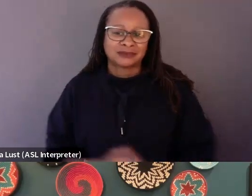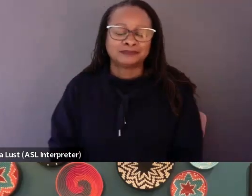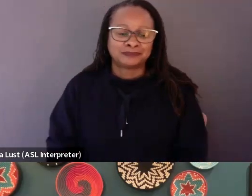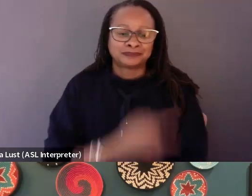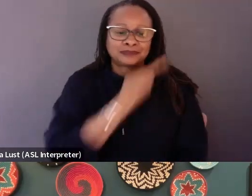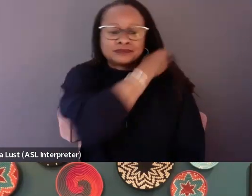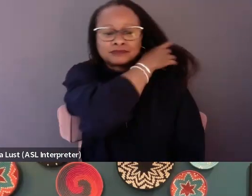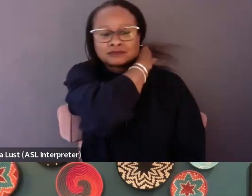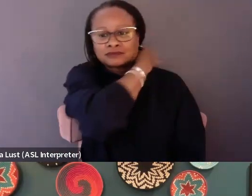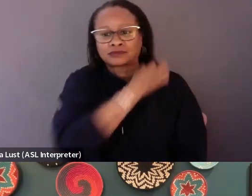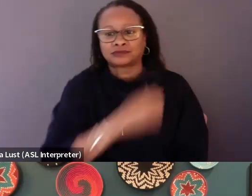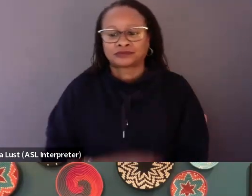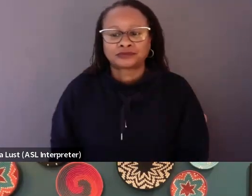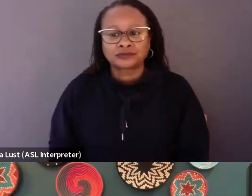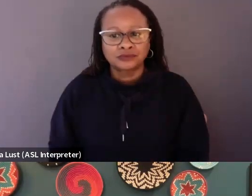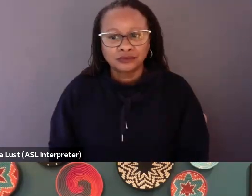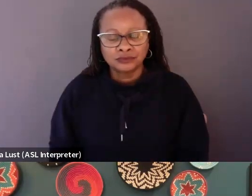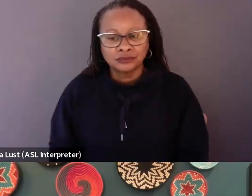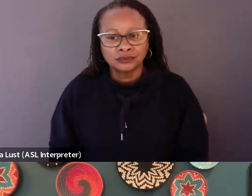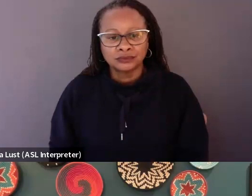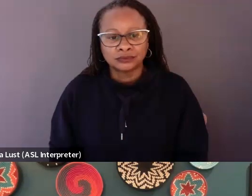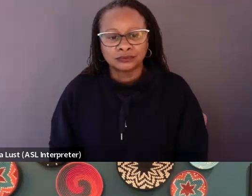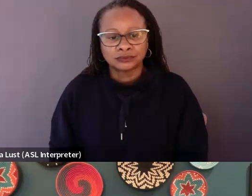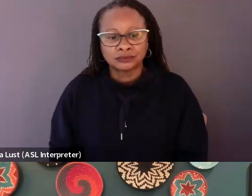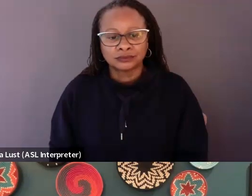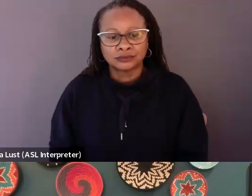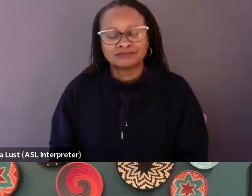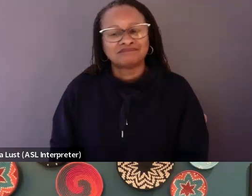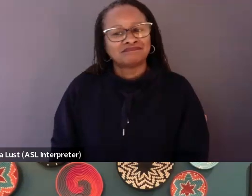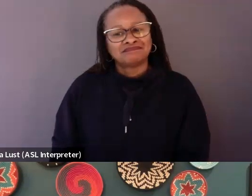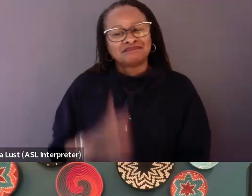I think it's changed me in more ways than one.